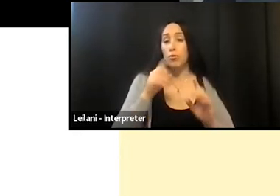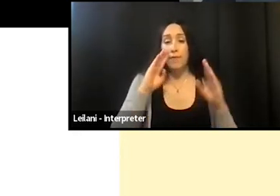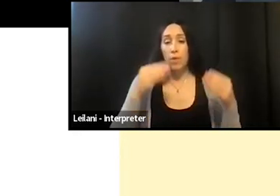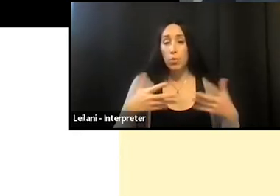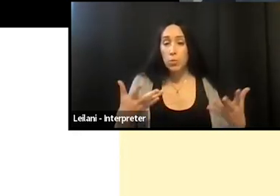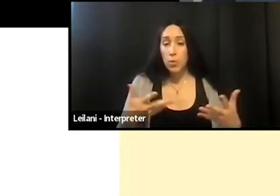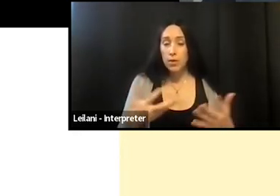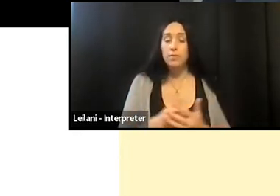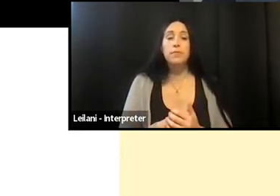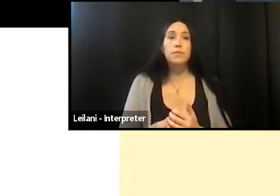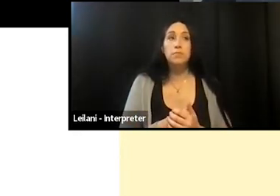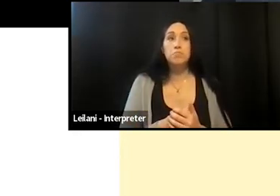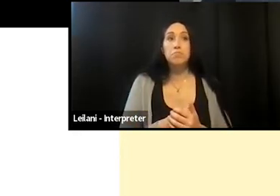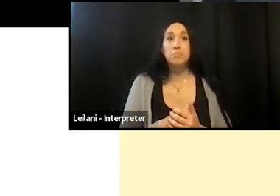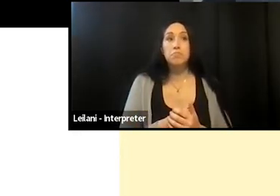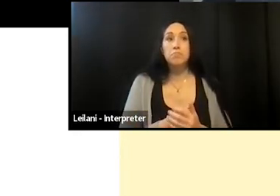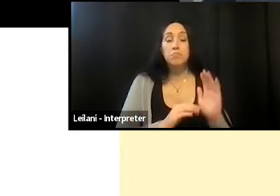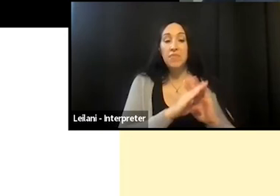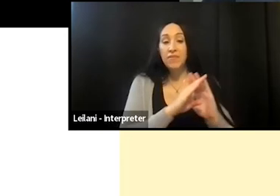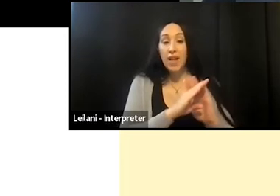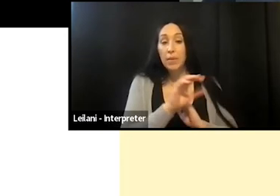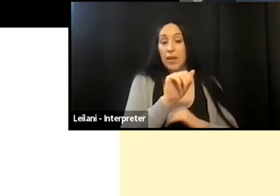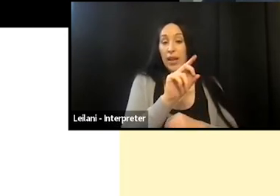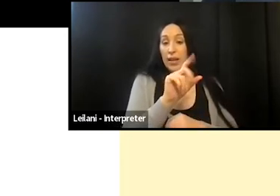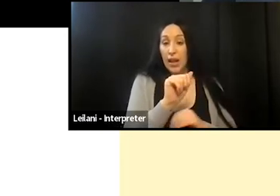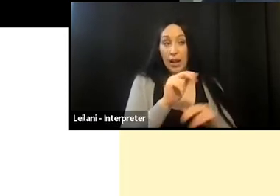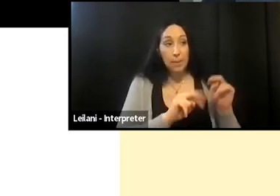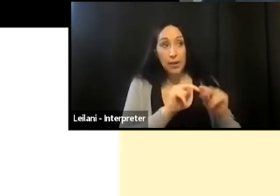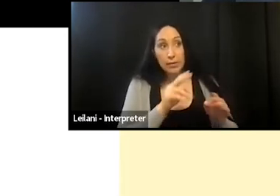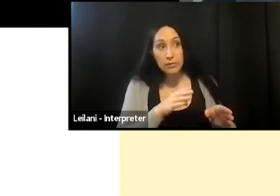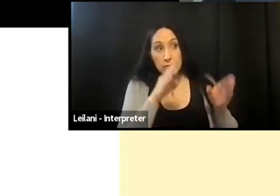of ADA buildings and facilities for community centers